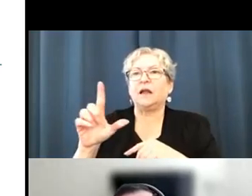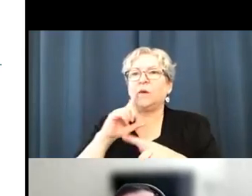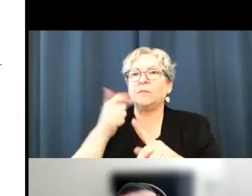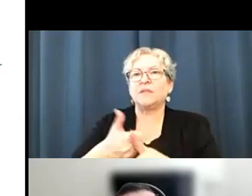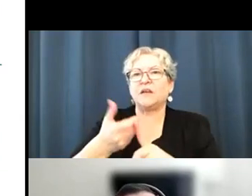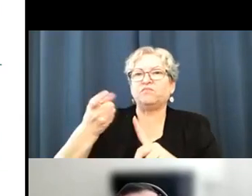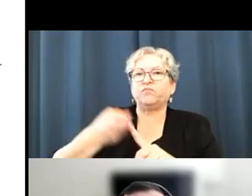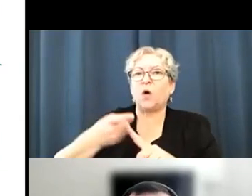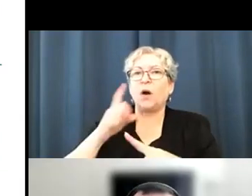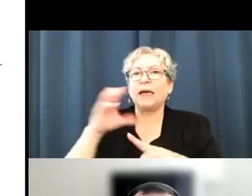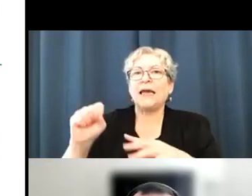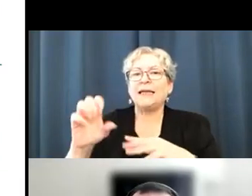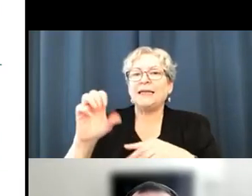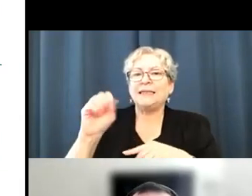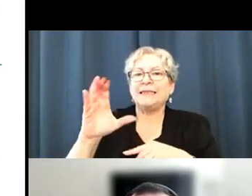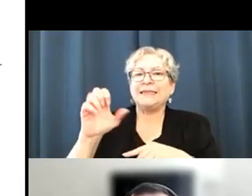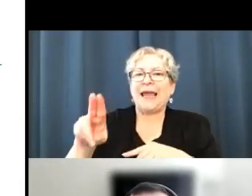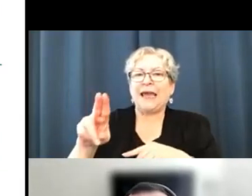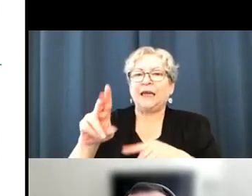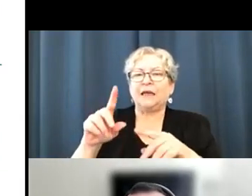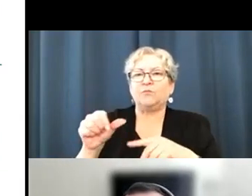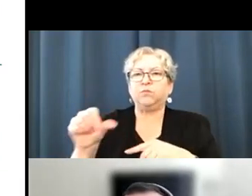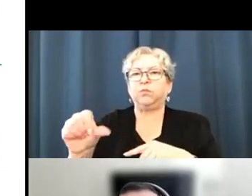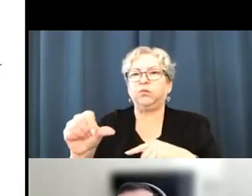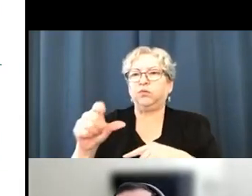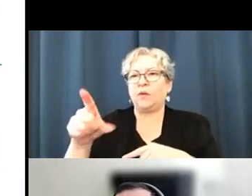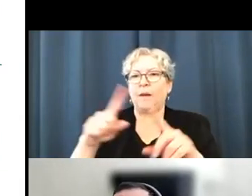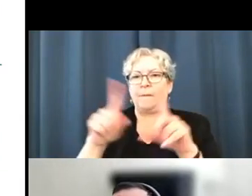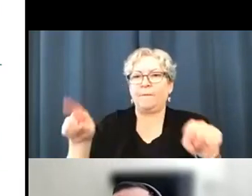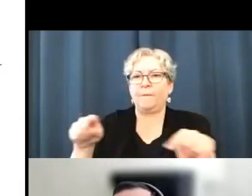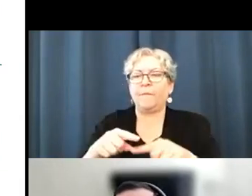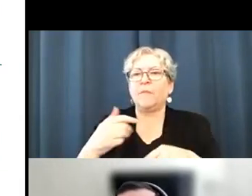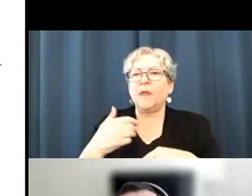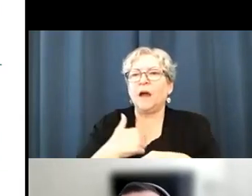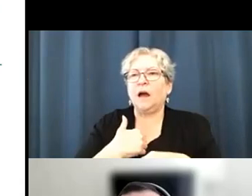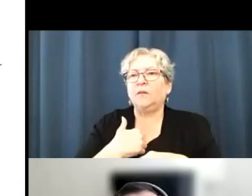and you're gonna get an output that looks like this. So, on this page, which intentionally